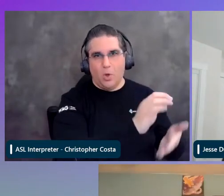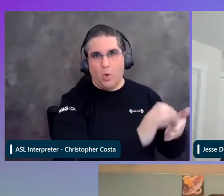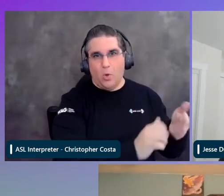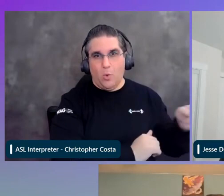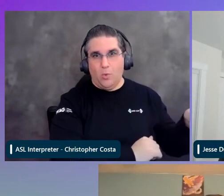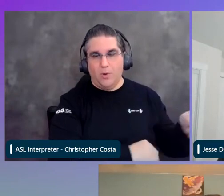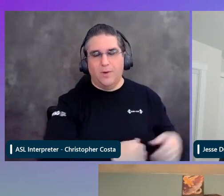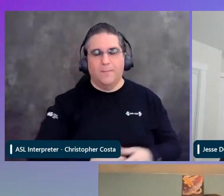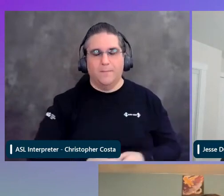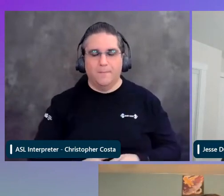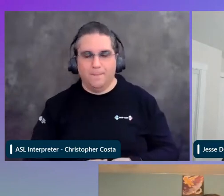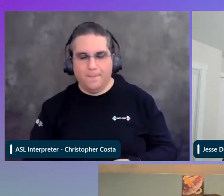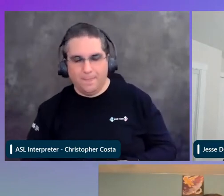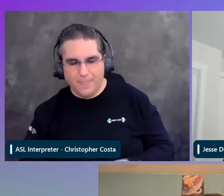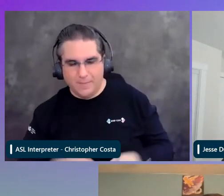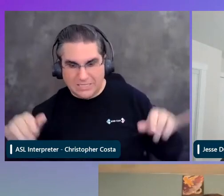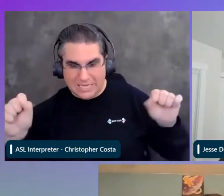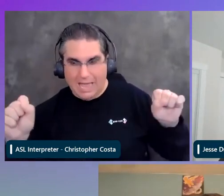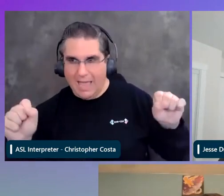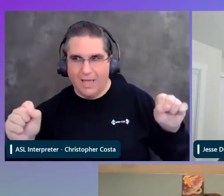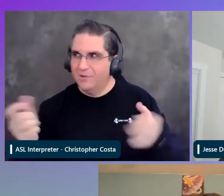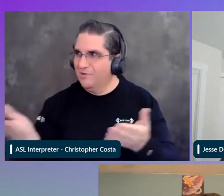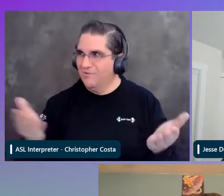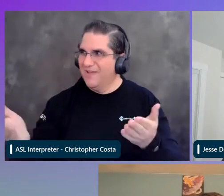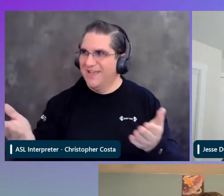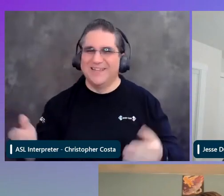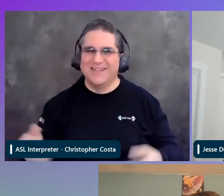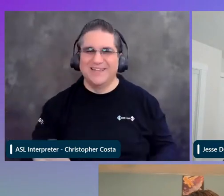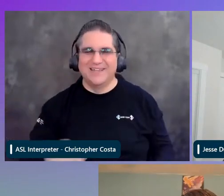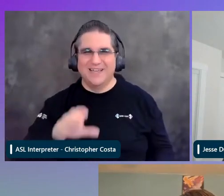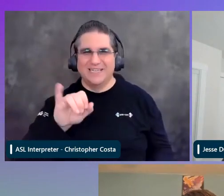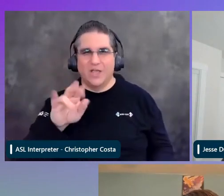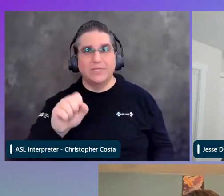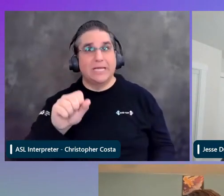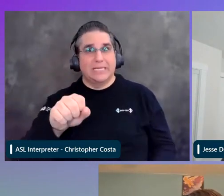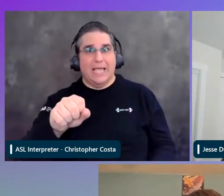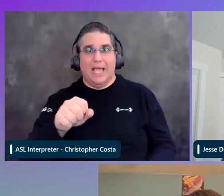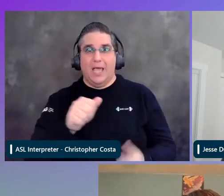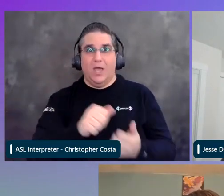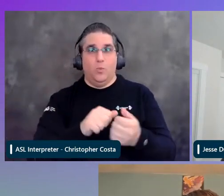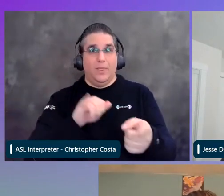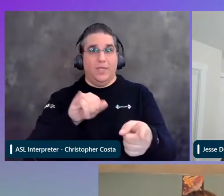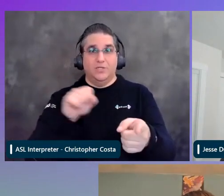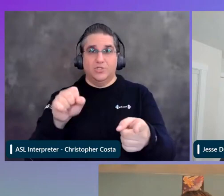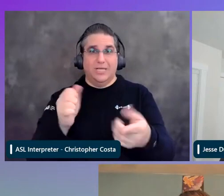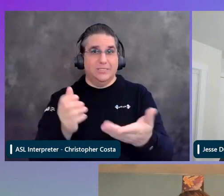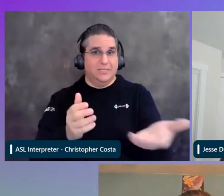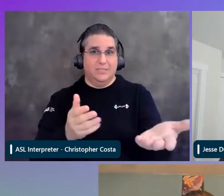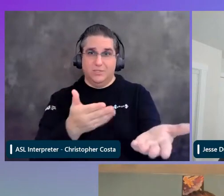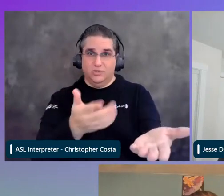ahead. I was going to say going straight over to Jesse and all the prompts, uh, go, go for it.